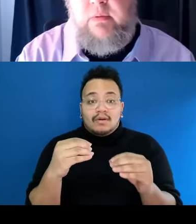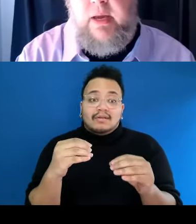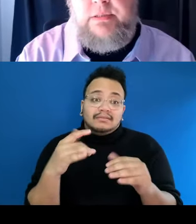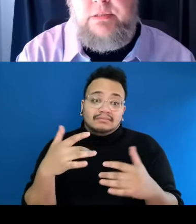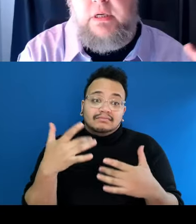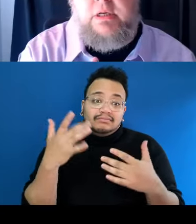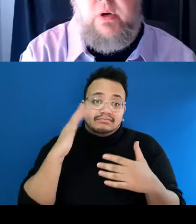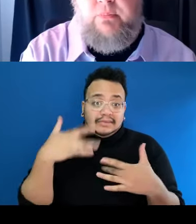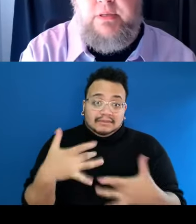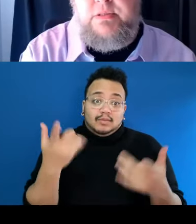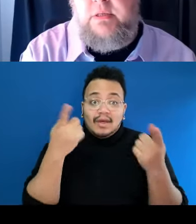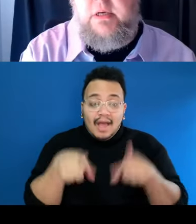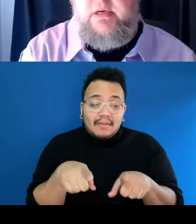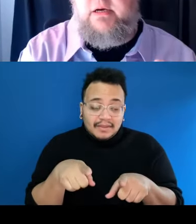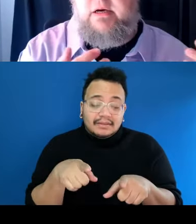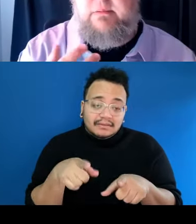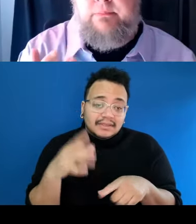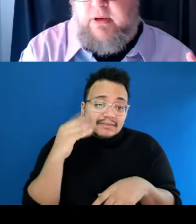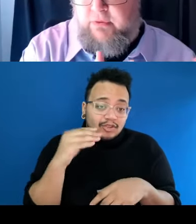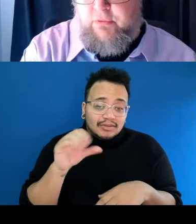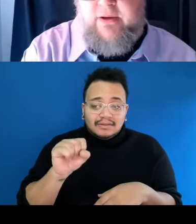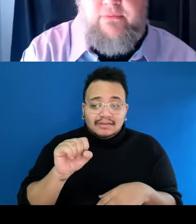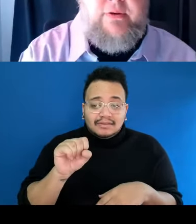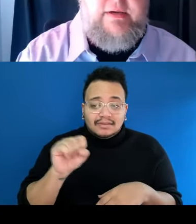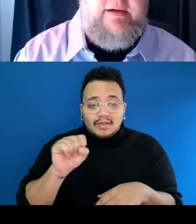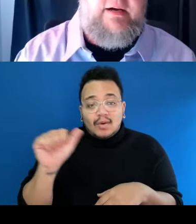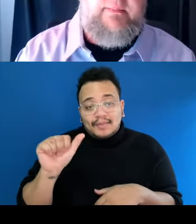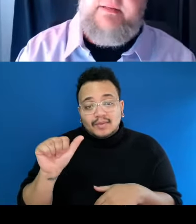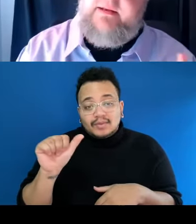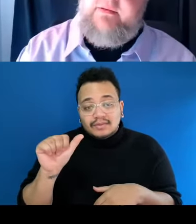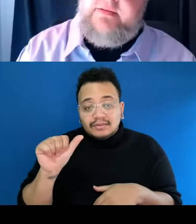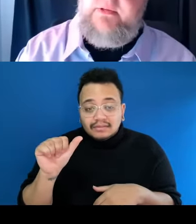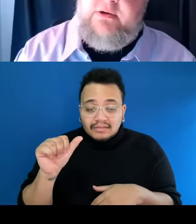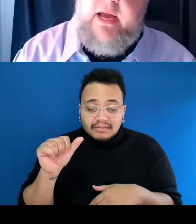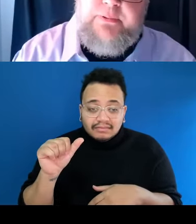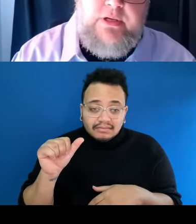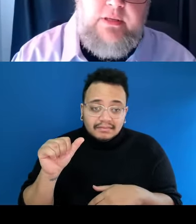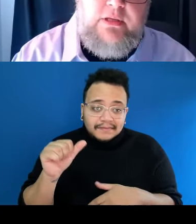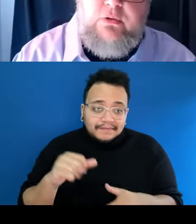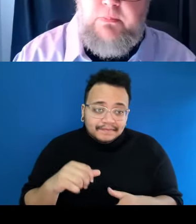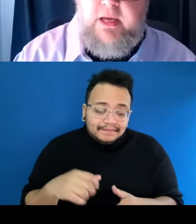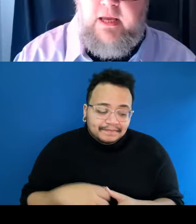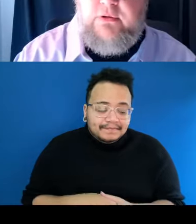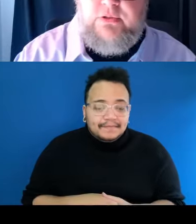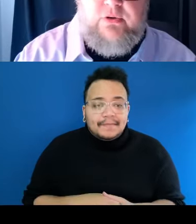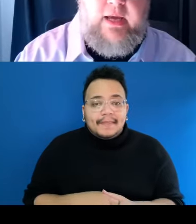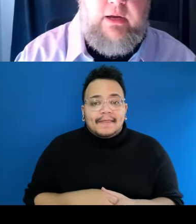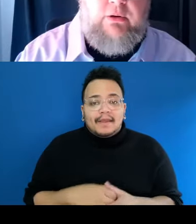in the last 12 months of their life. And some of these are captured in the Youth Behavior Survey